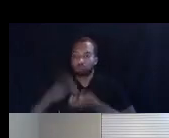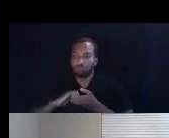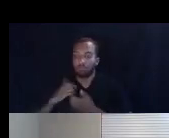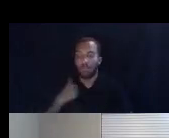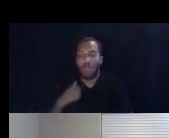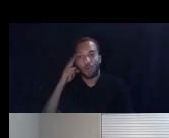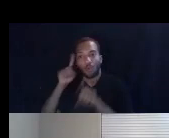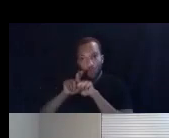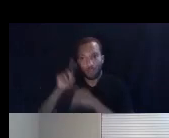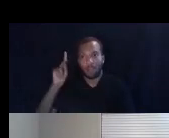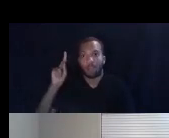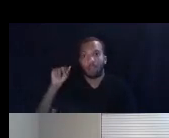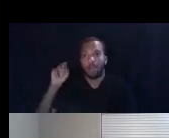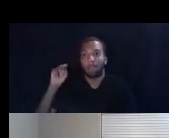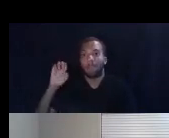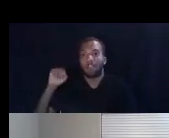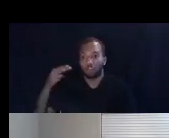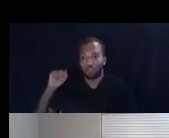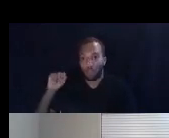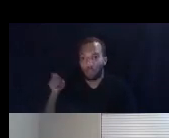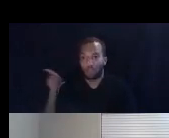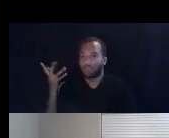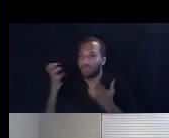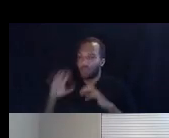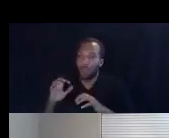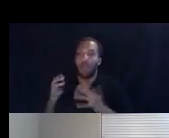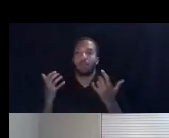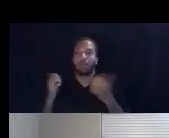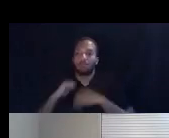with like not wanting to recreate an open new spaces